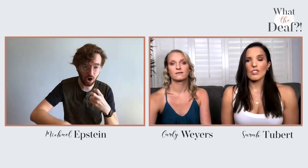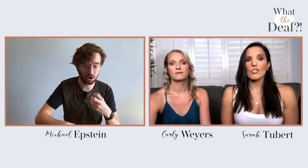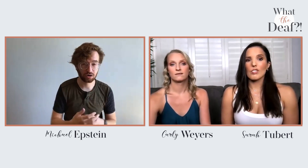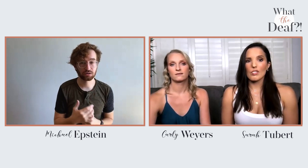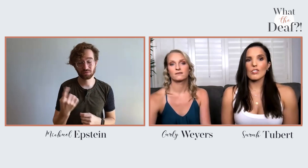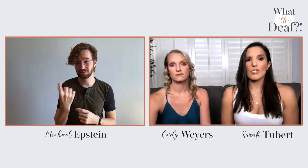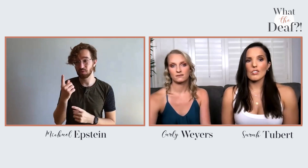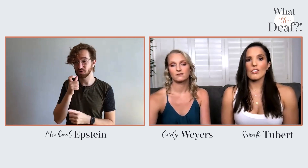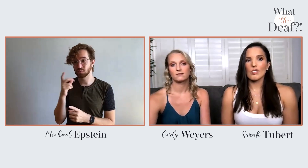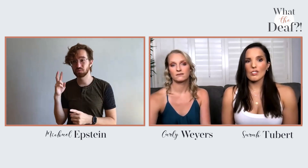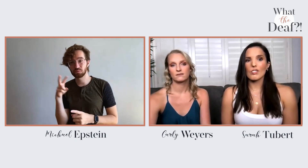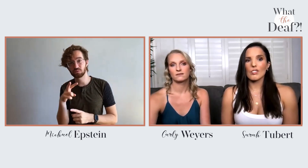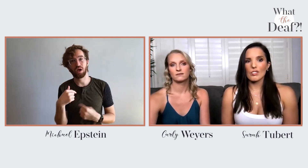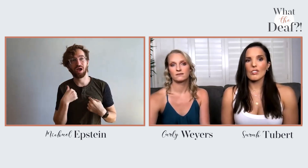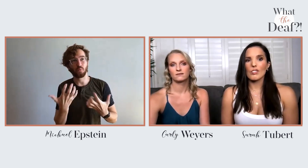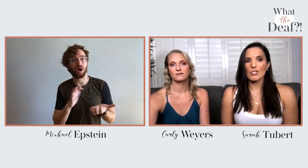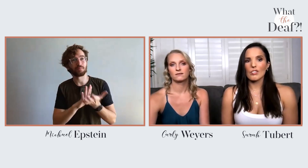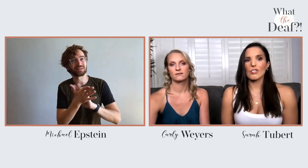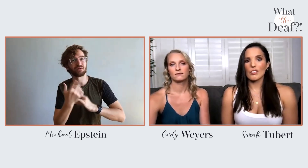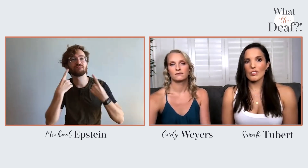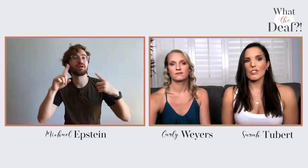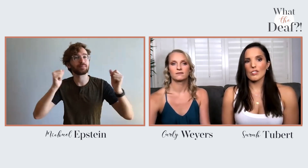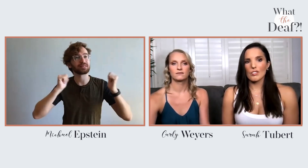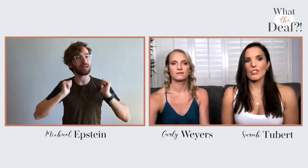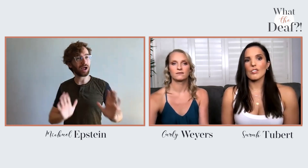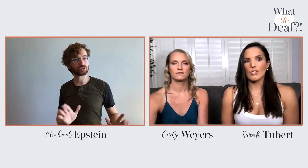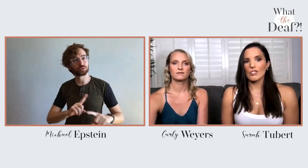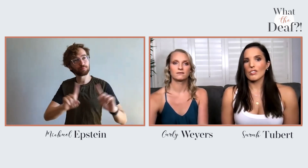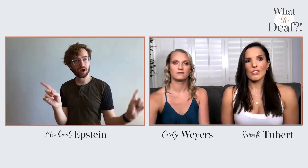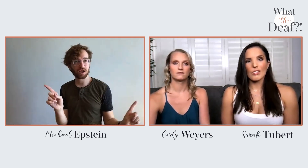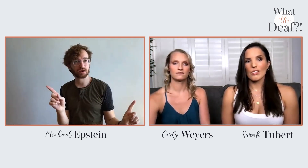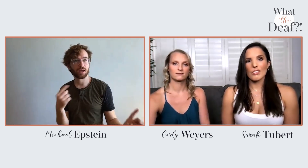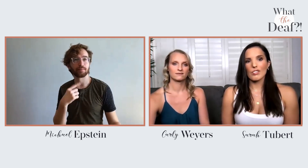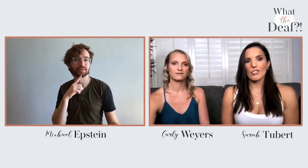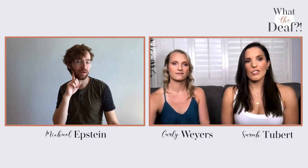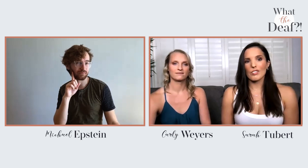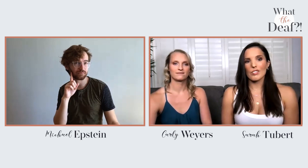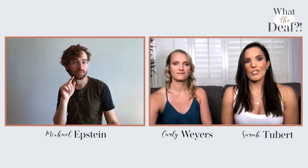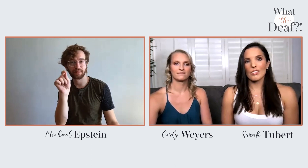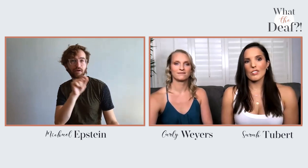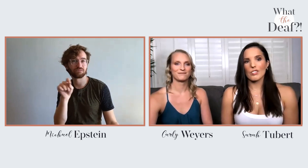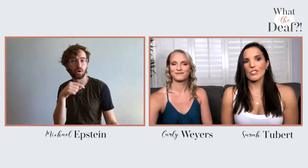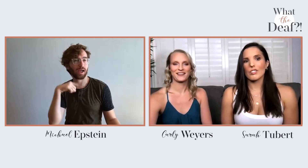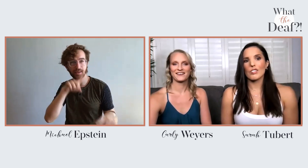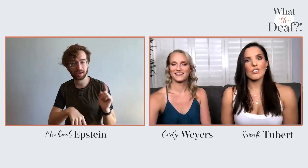But someone who sees that and says maybe, "Well, I want to become a famous actor, but I'm deaf, therefore I can't."